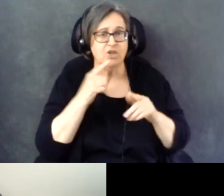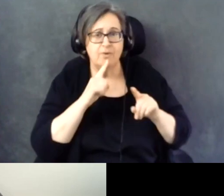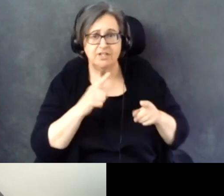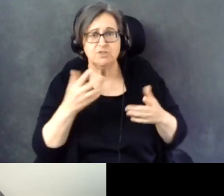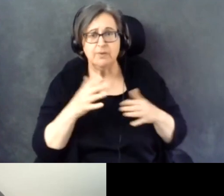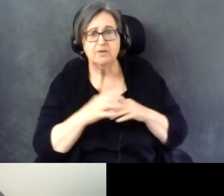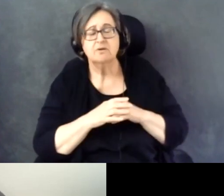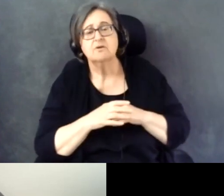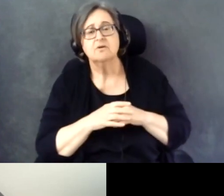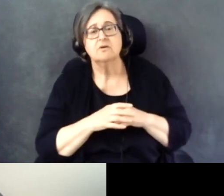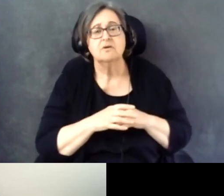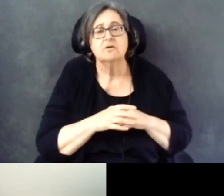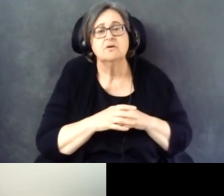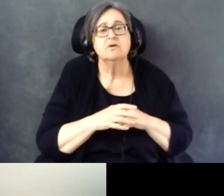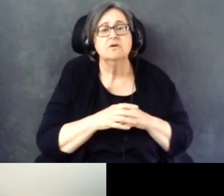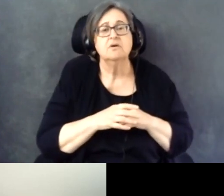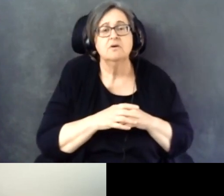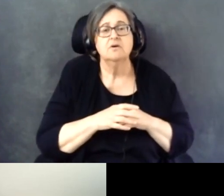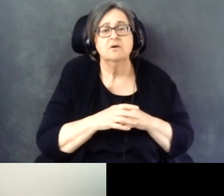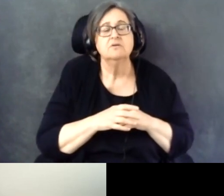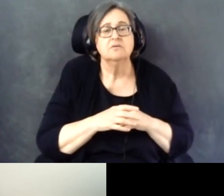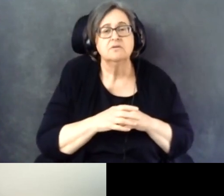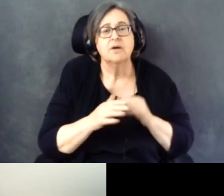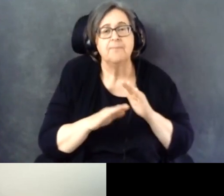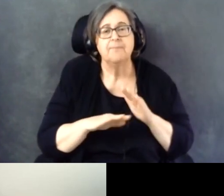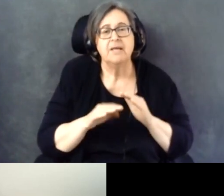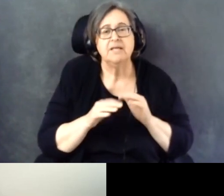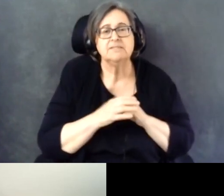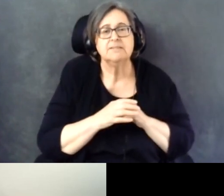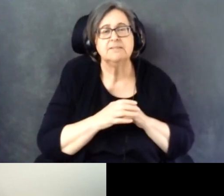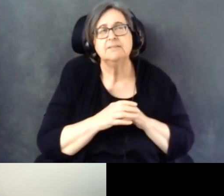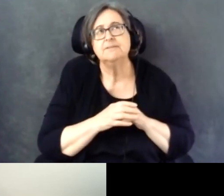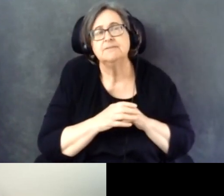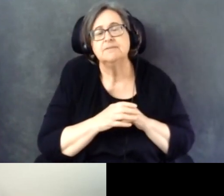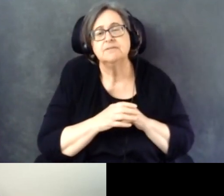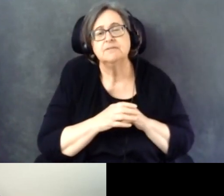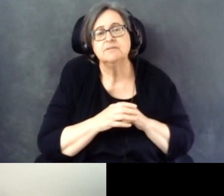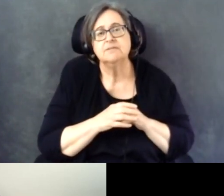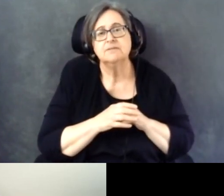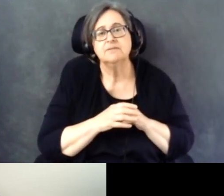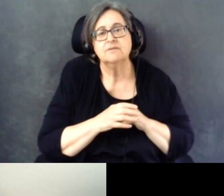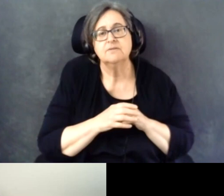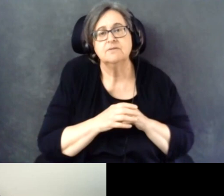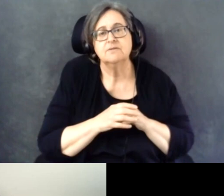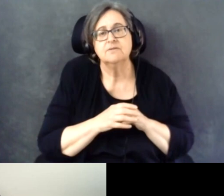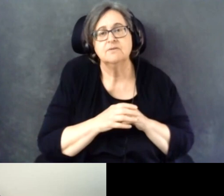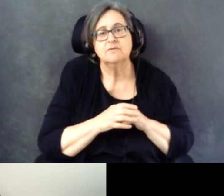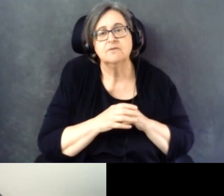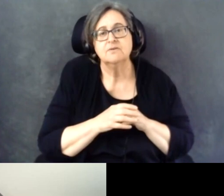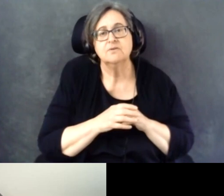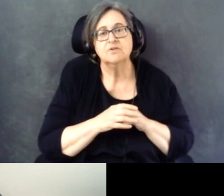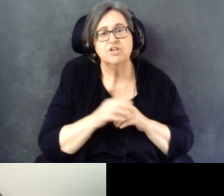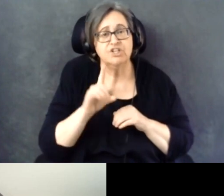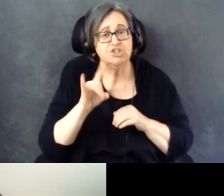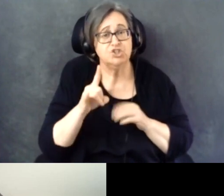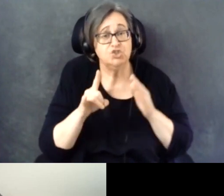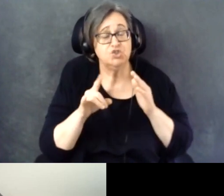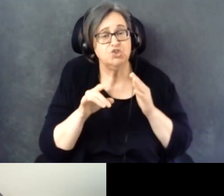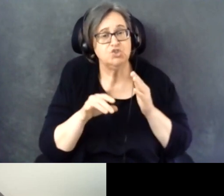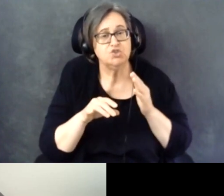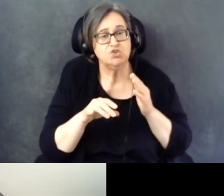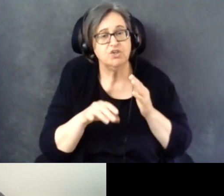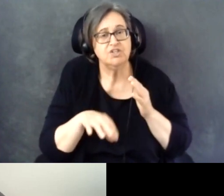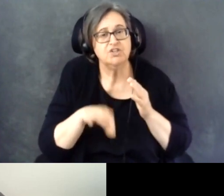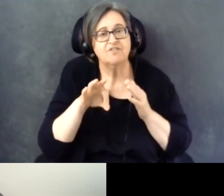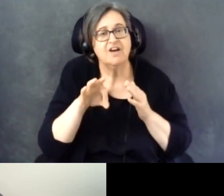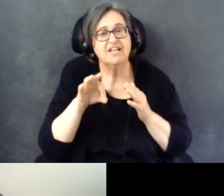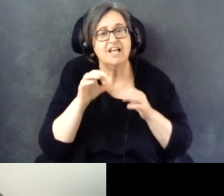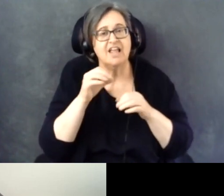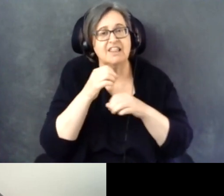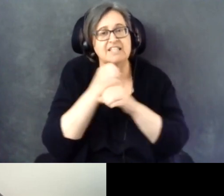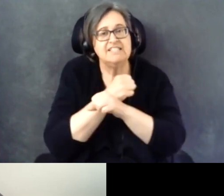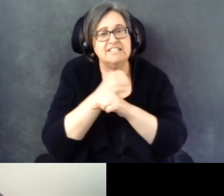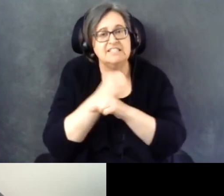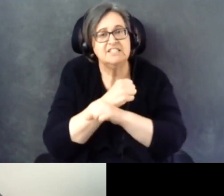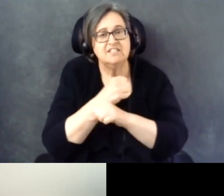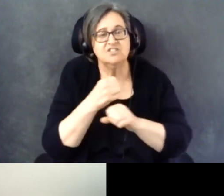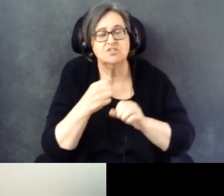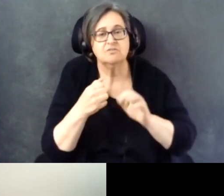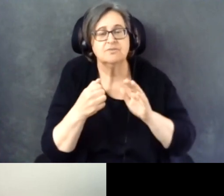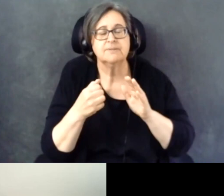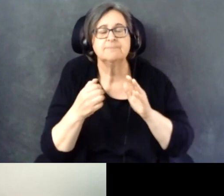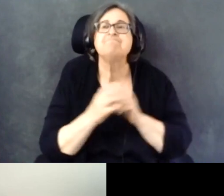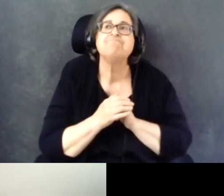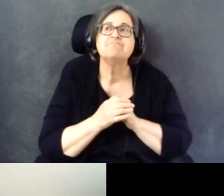So the question was basically, did you find the data reflected -- do you find that if